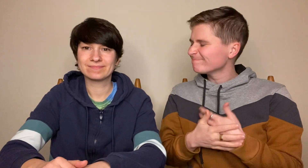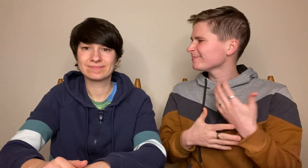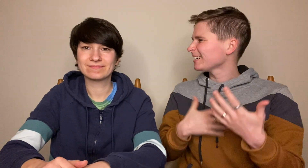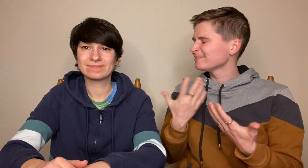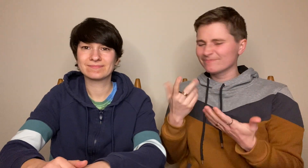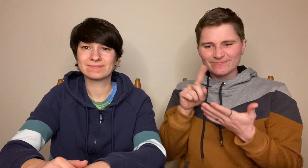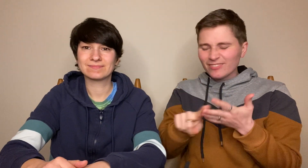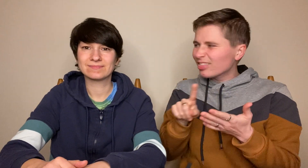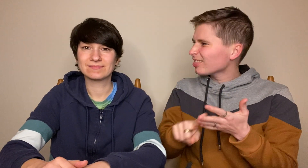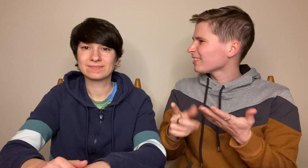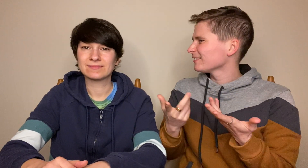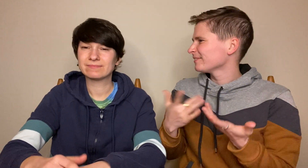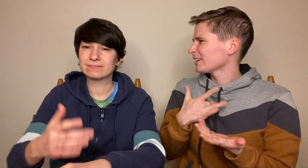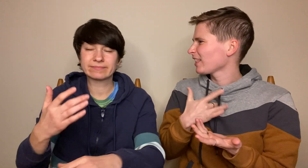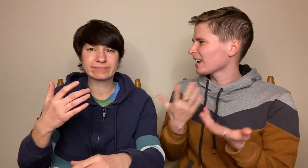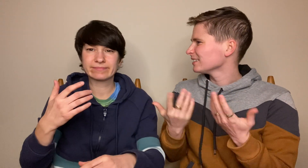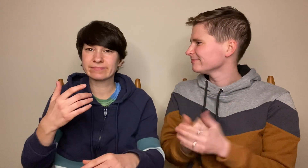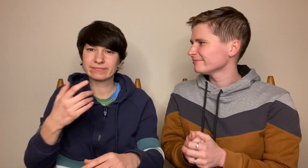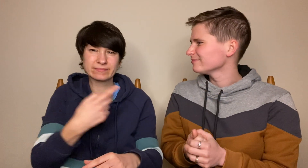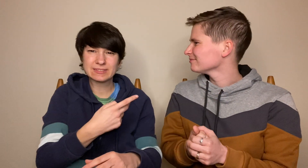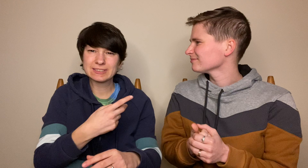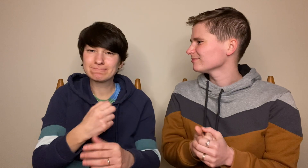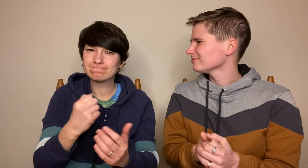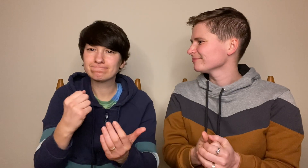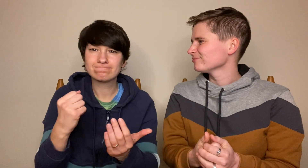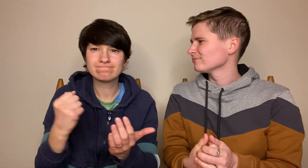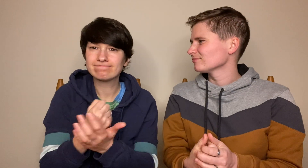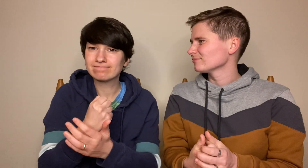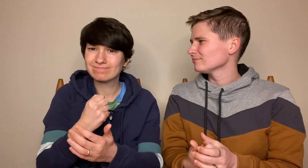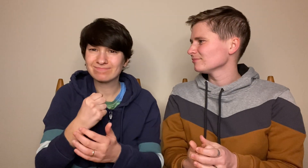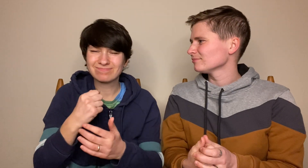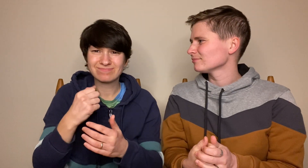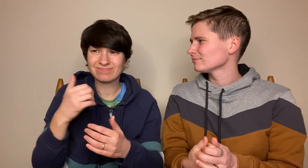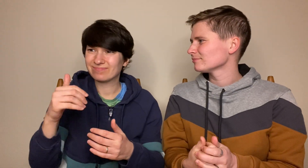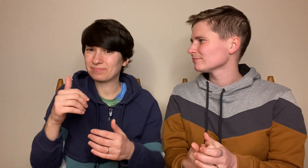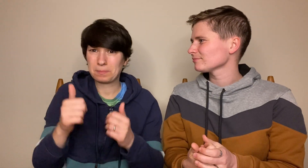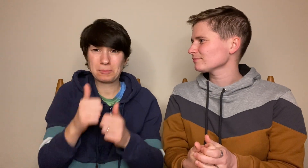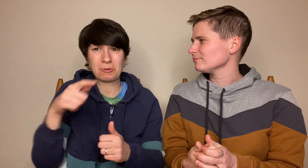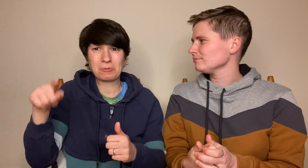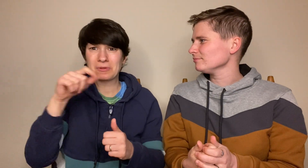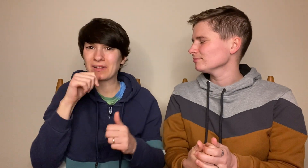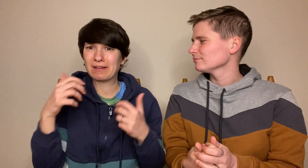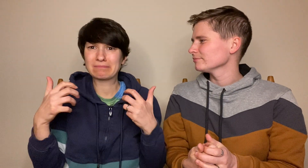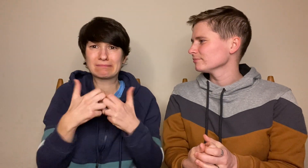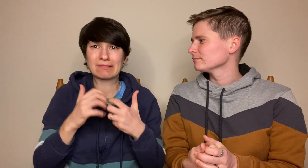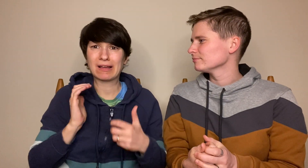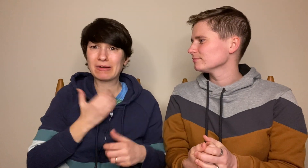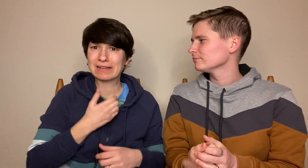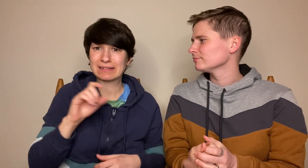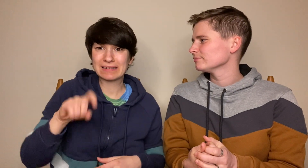As it turns out, there weren't many resources specific to this process that suited our needs and preferences.